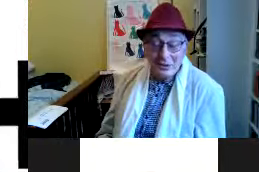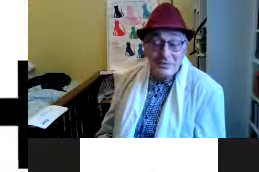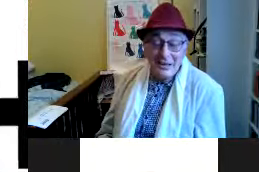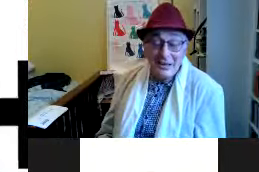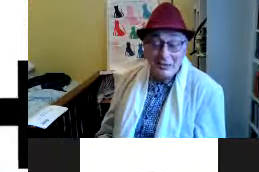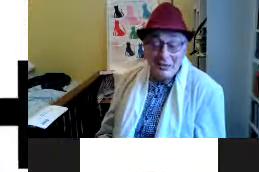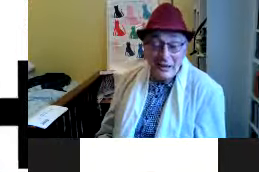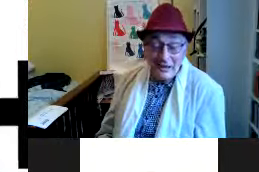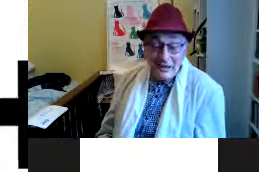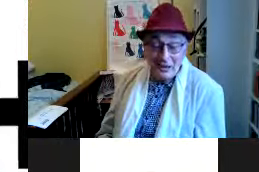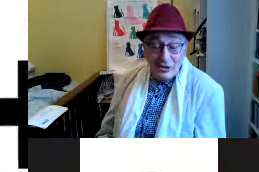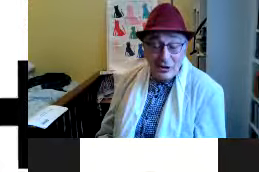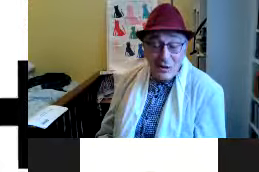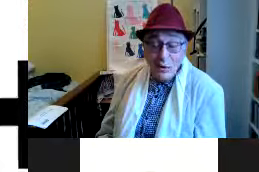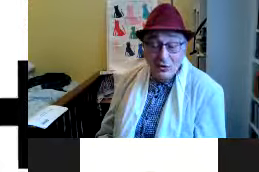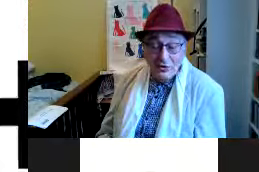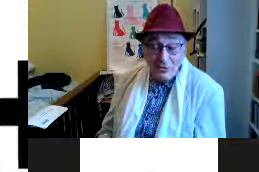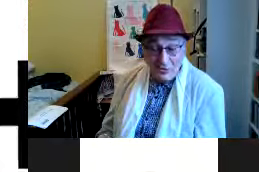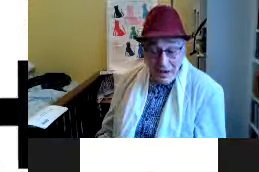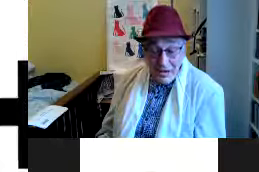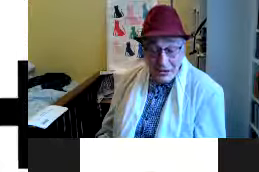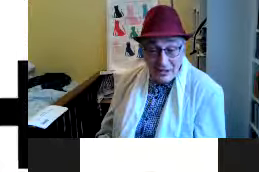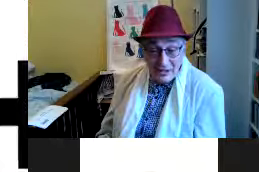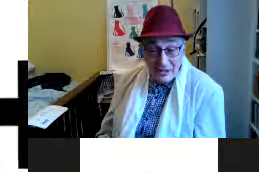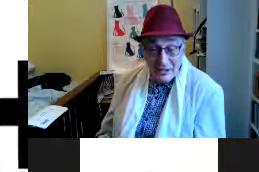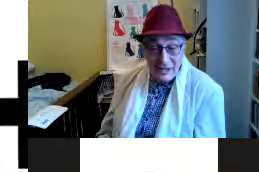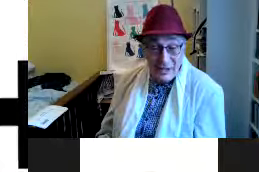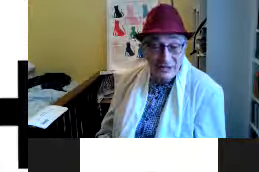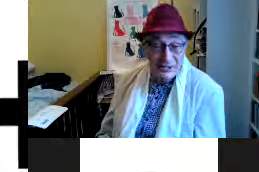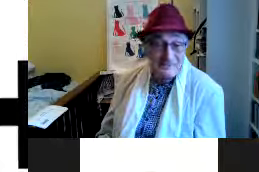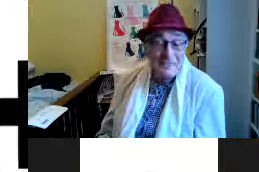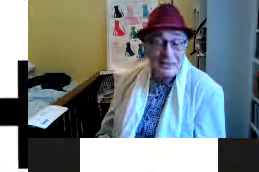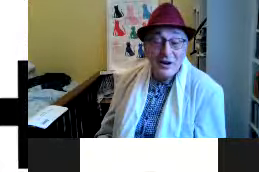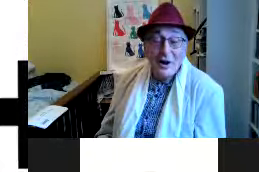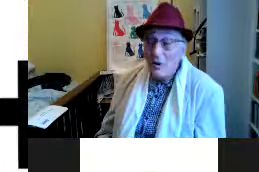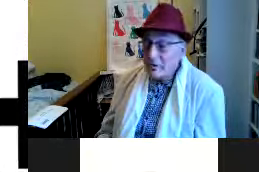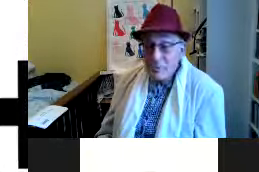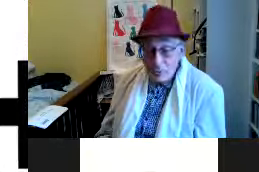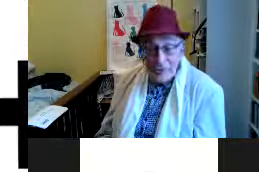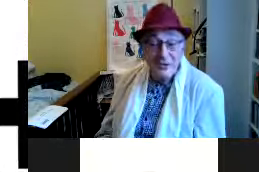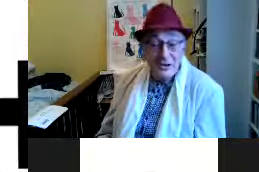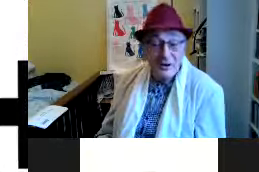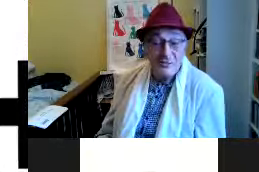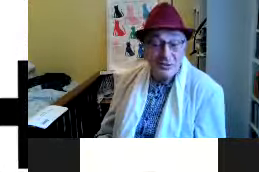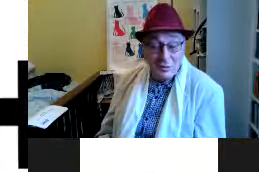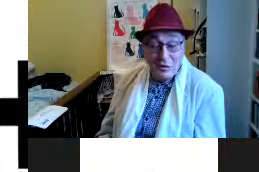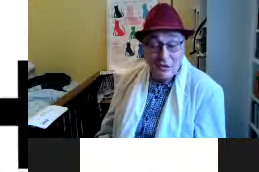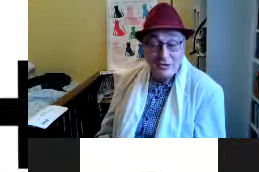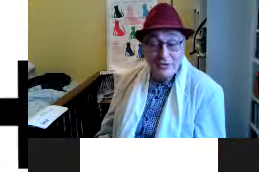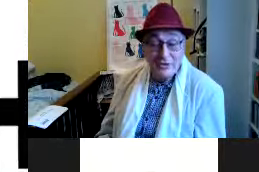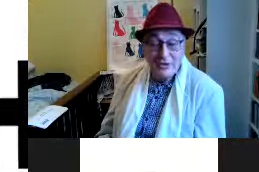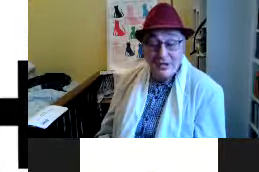be just create that alter reality in a space or it could be really obvious what the intervention is